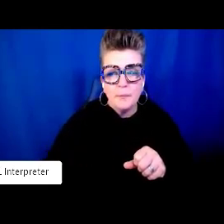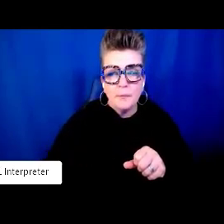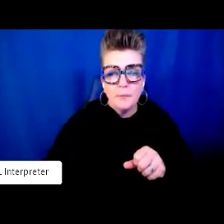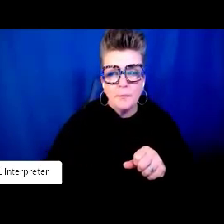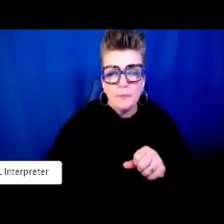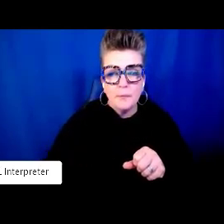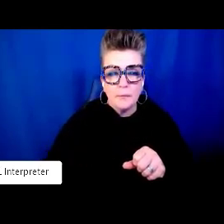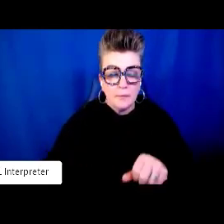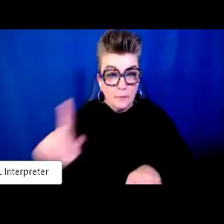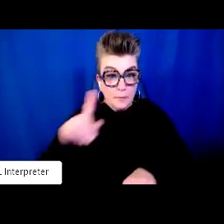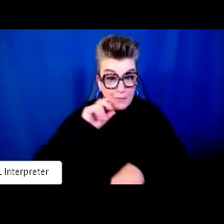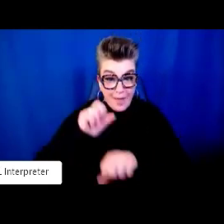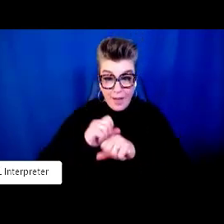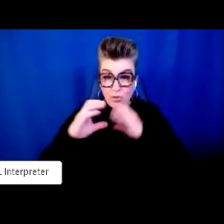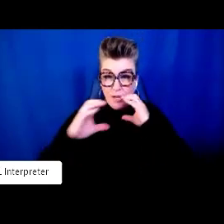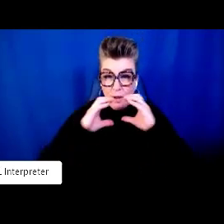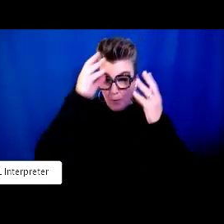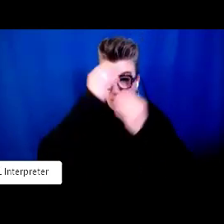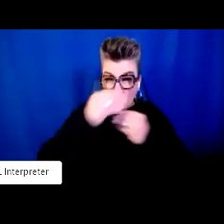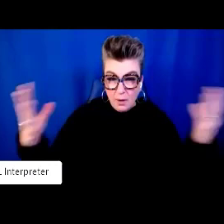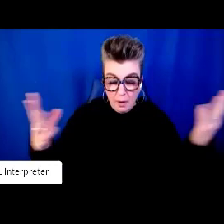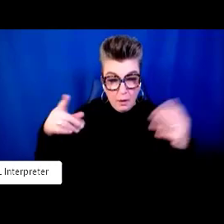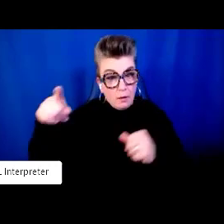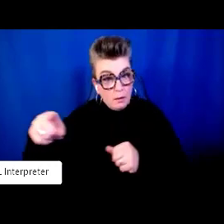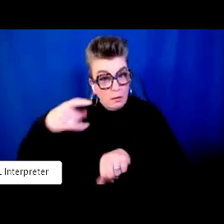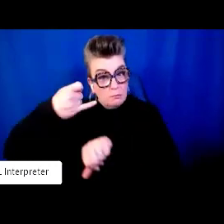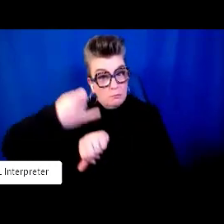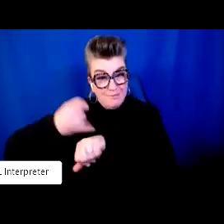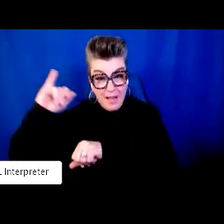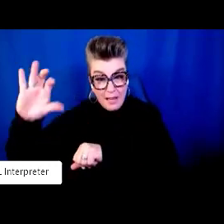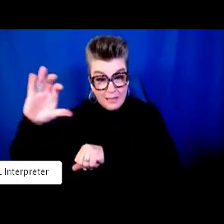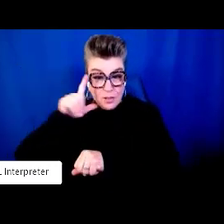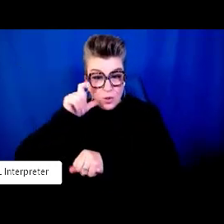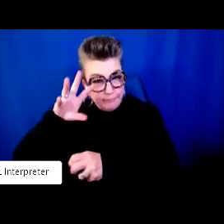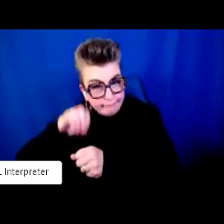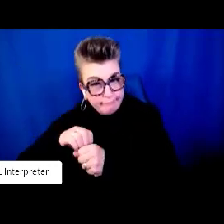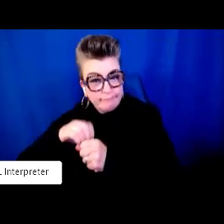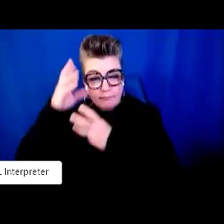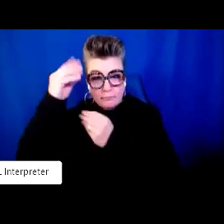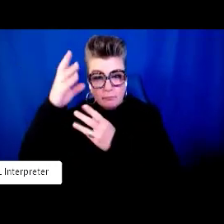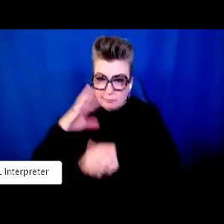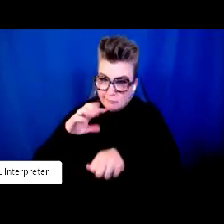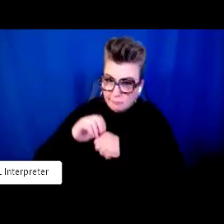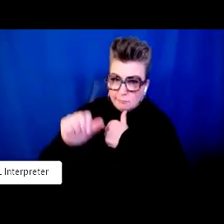sharing the data considered the risks associated with doing so, generally prohibiting any attempt